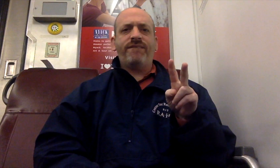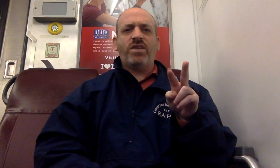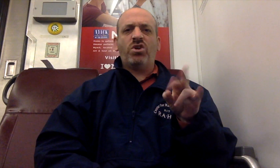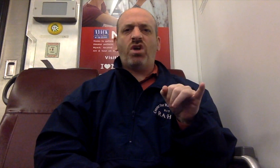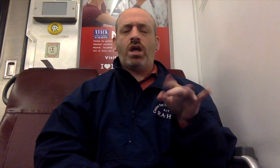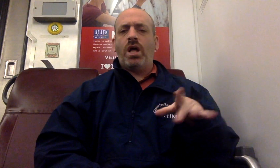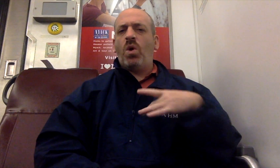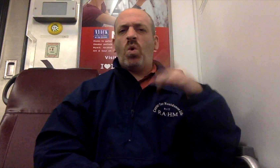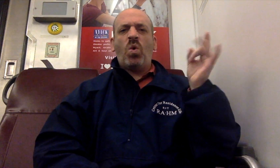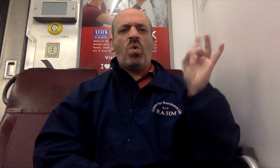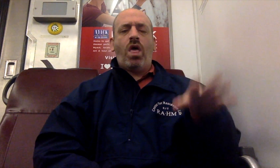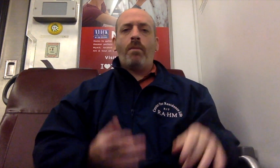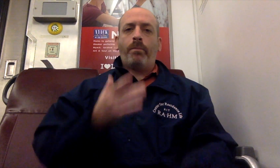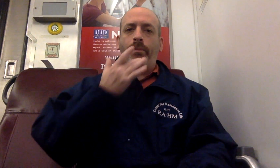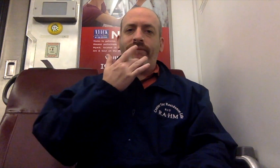Many of you don't like using VRI